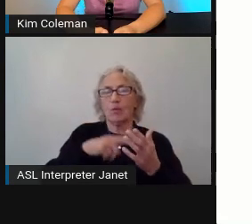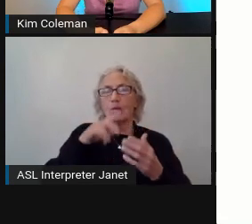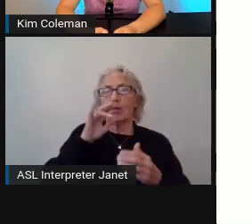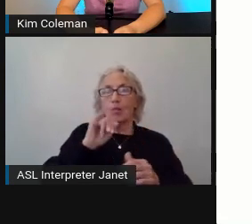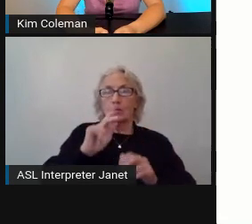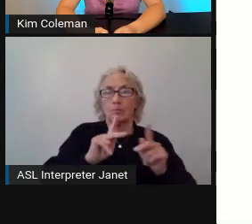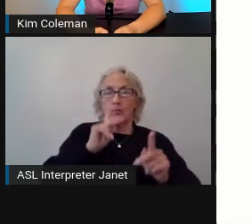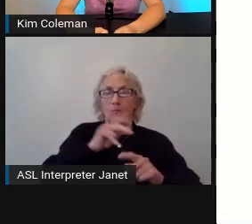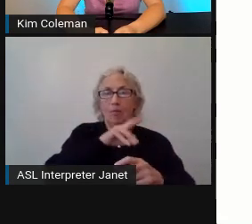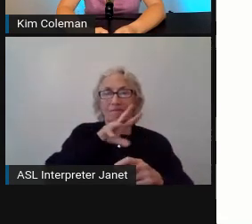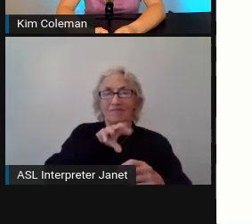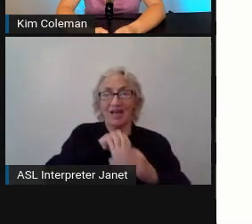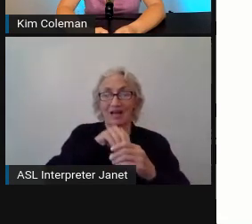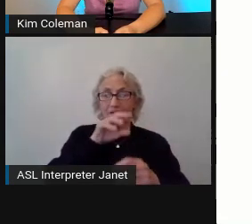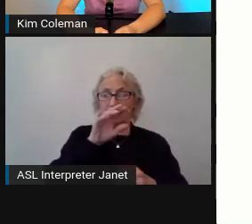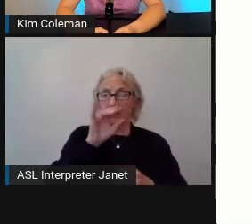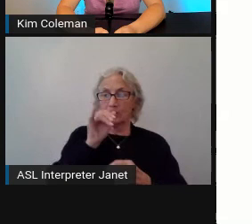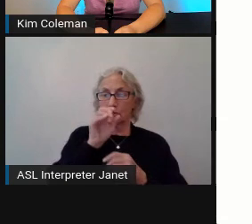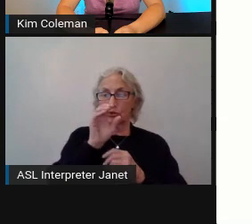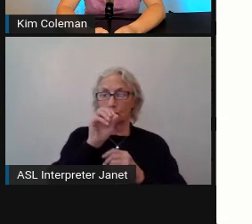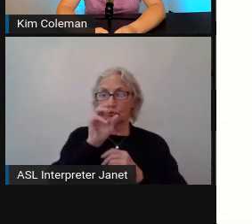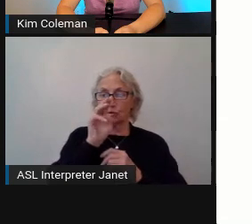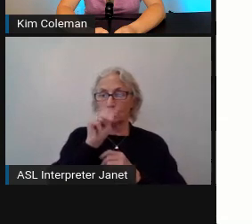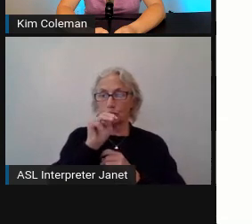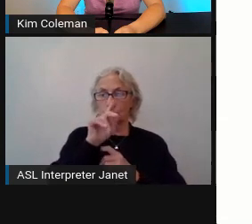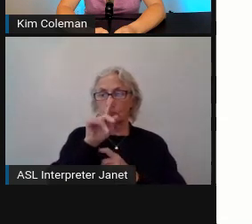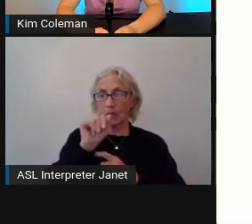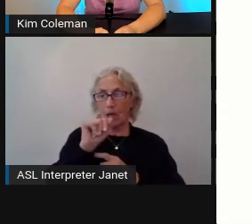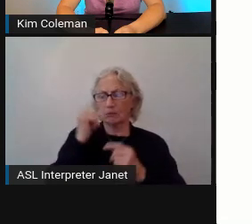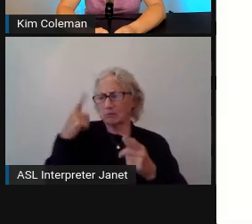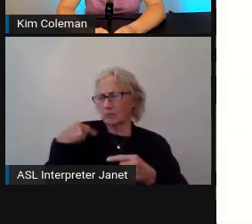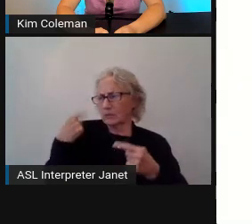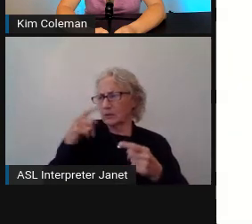in Joomla since 2005 are heroes,